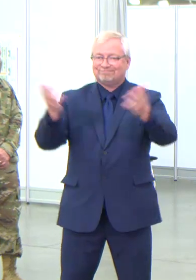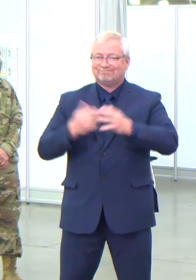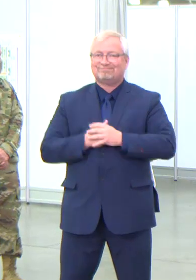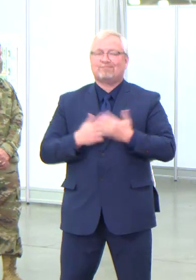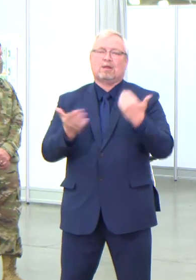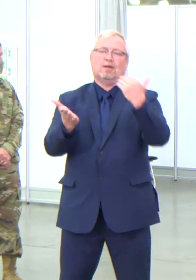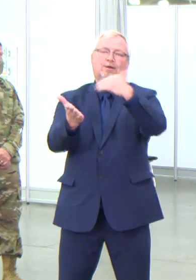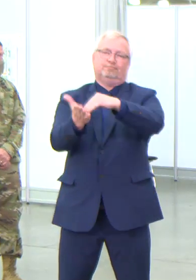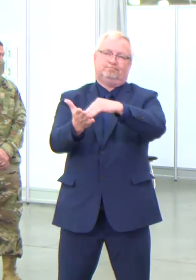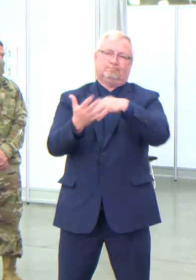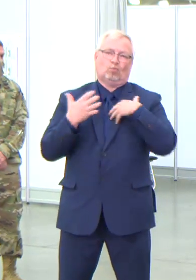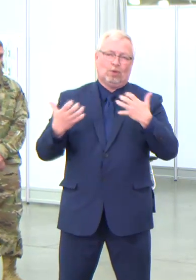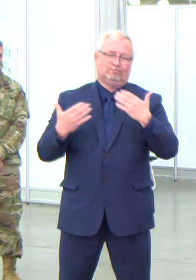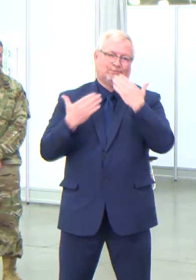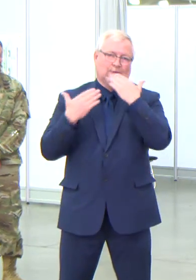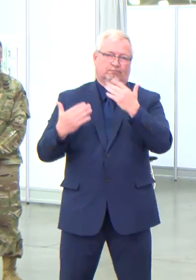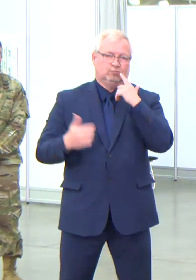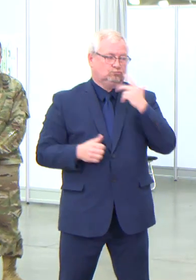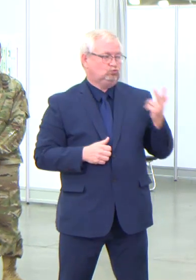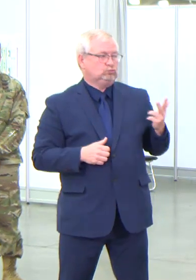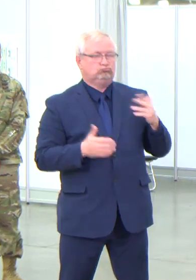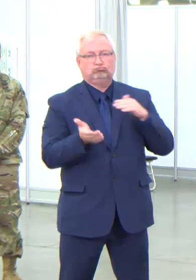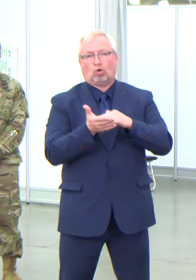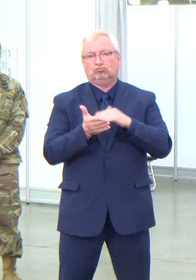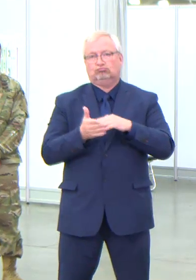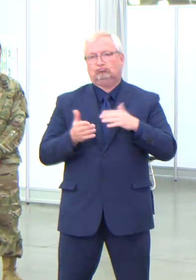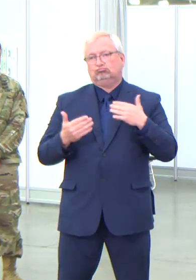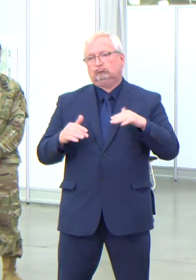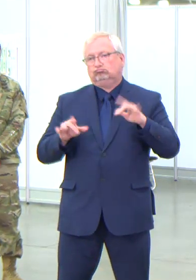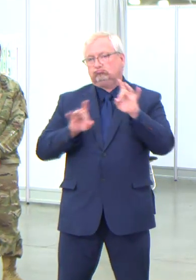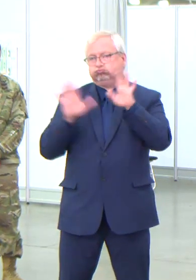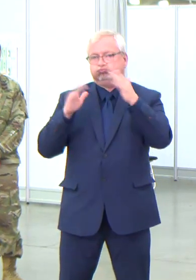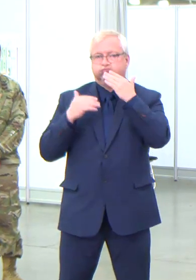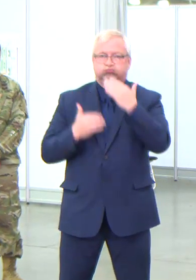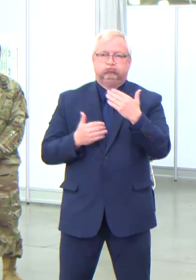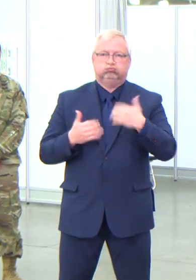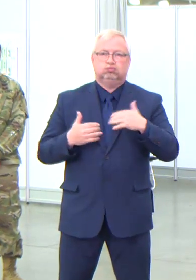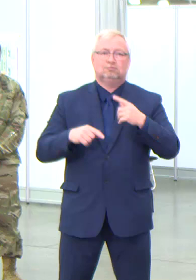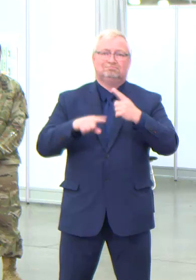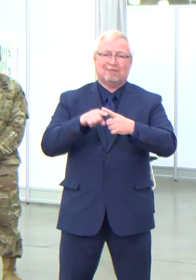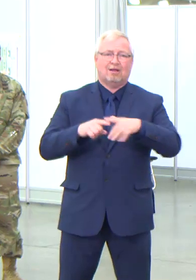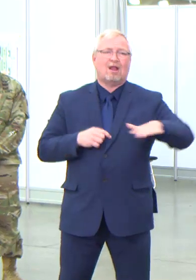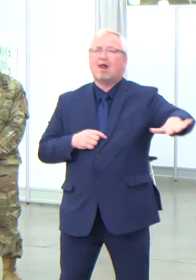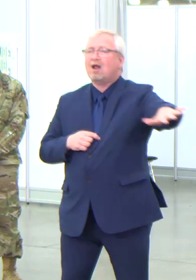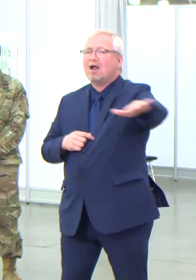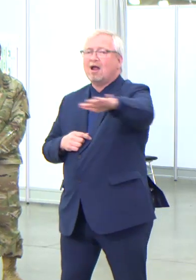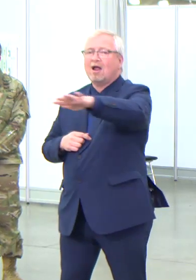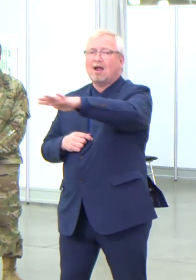. GOVERNOR HOGAN: I thank you all and your healthcare system, as well as others who